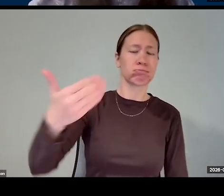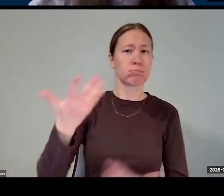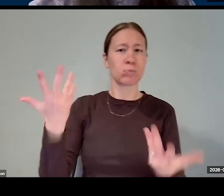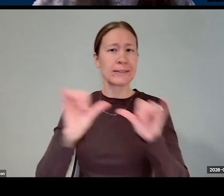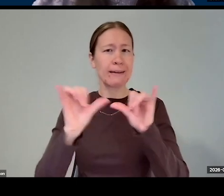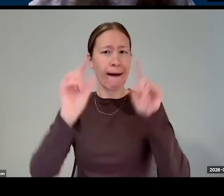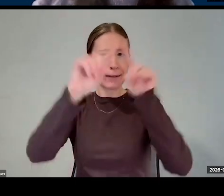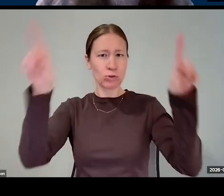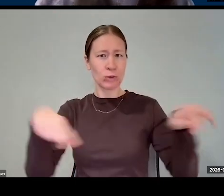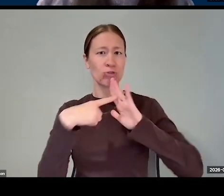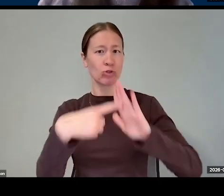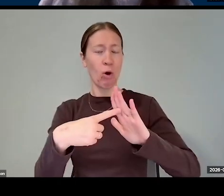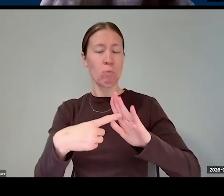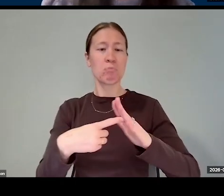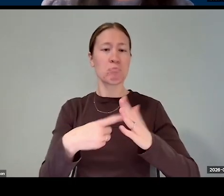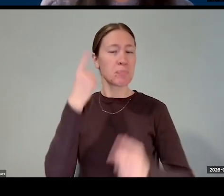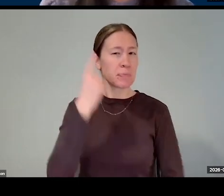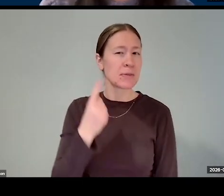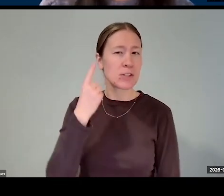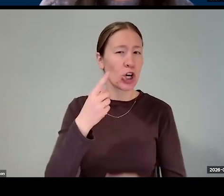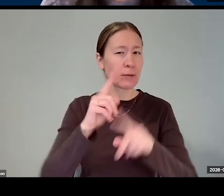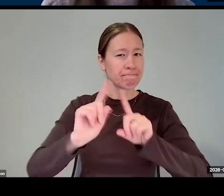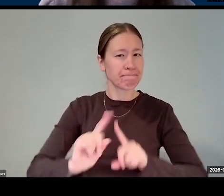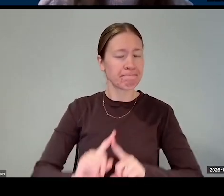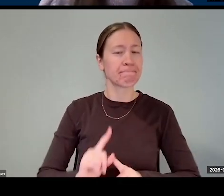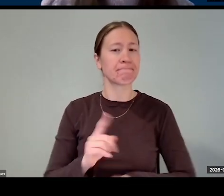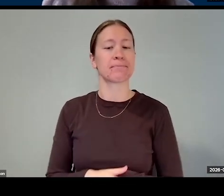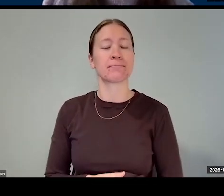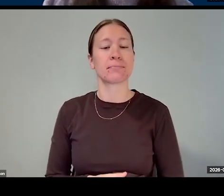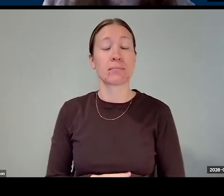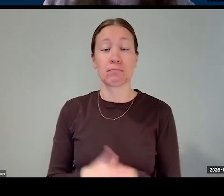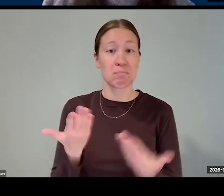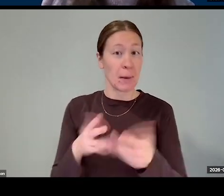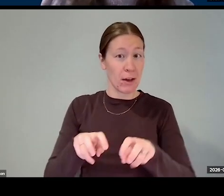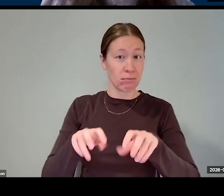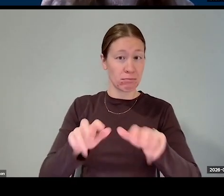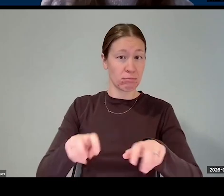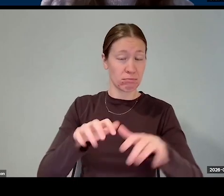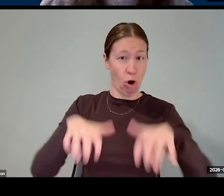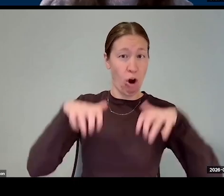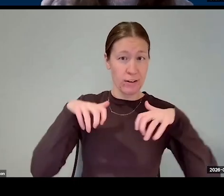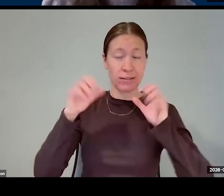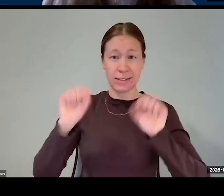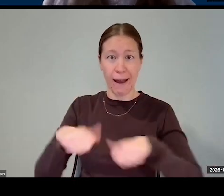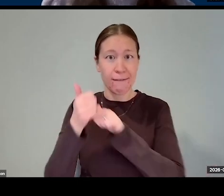will the slide deck be projected onto? Can the audience follow along on their own devices?